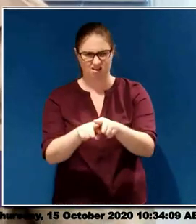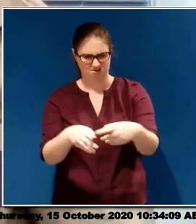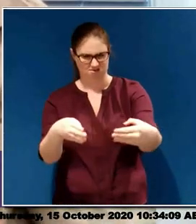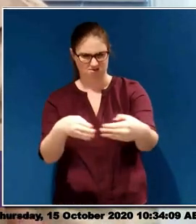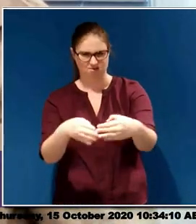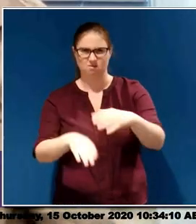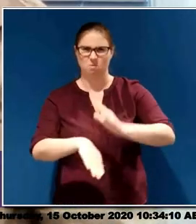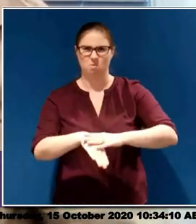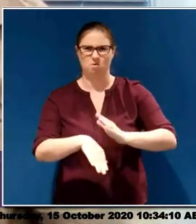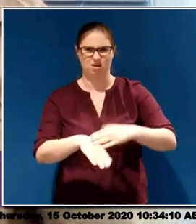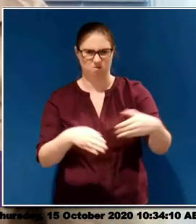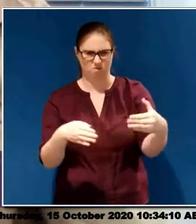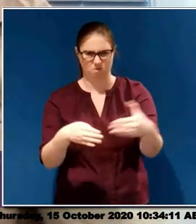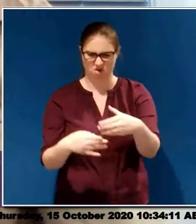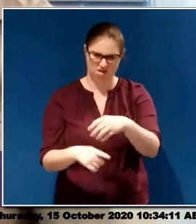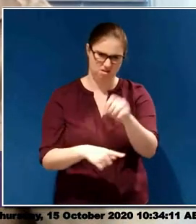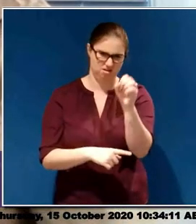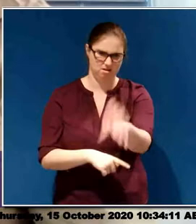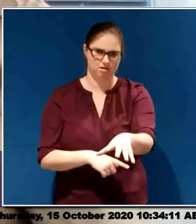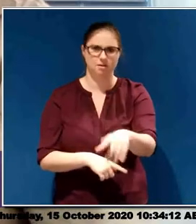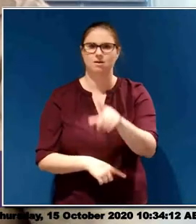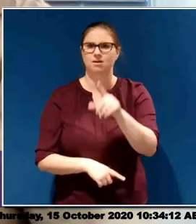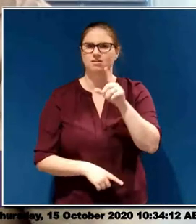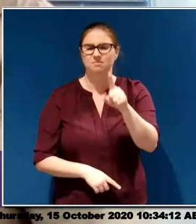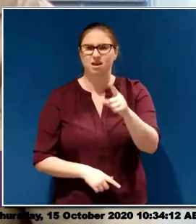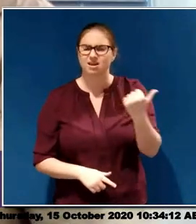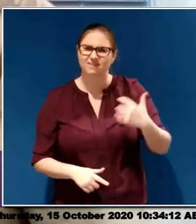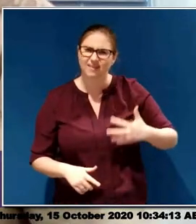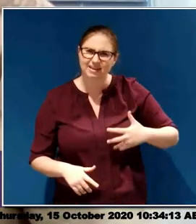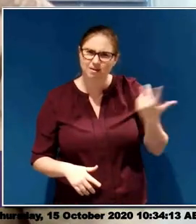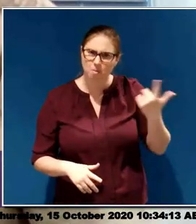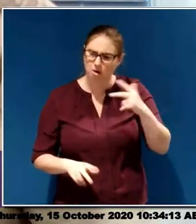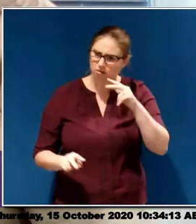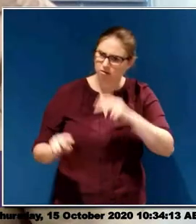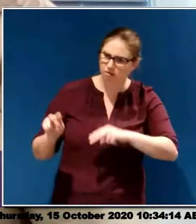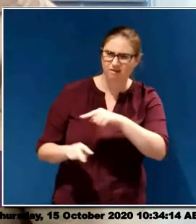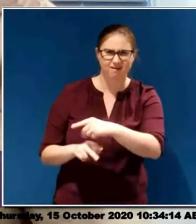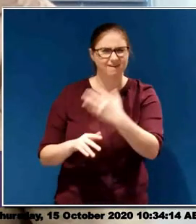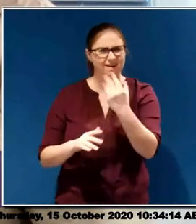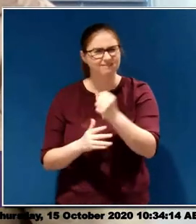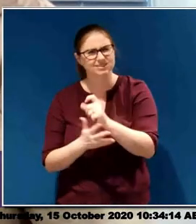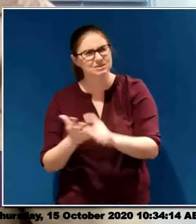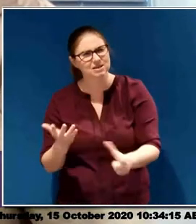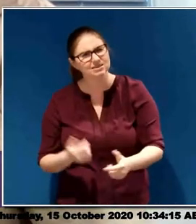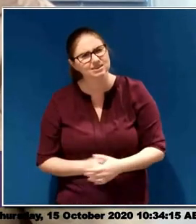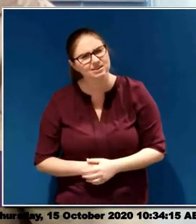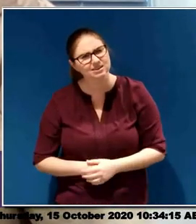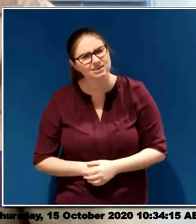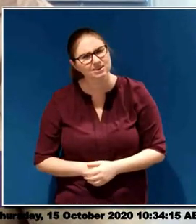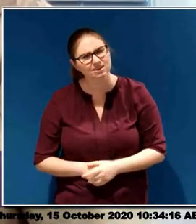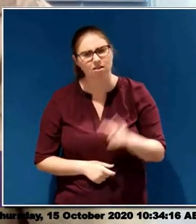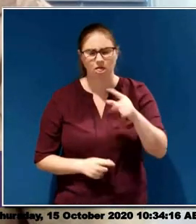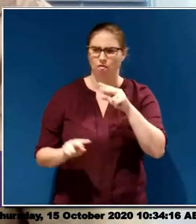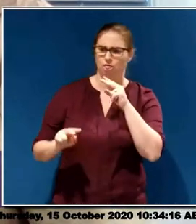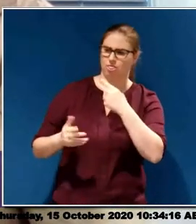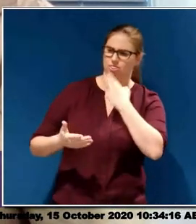But they didn't want to look into that he had a disability. It was just like a naughty kid all the time, that's what they saw, you know.